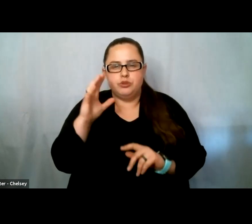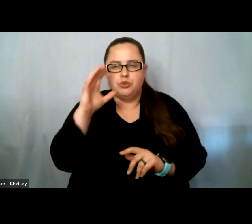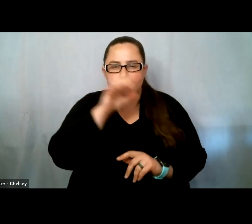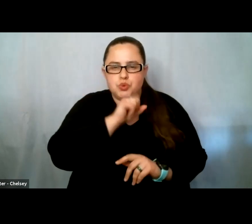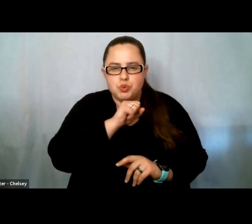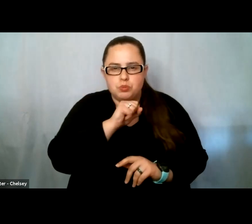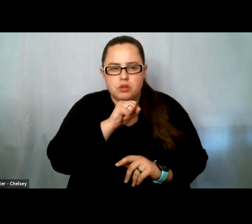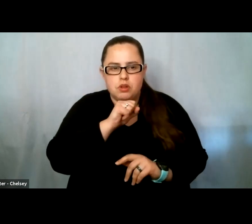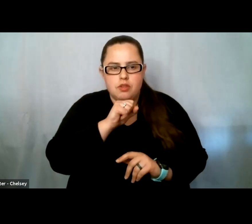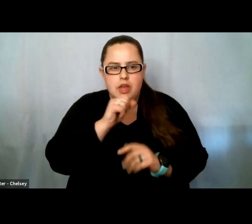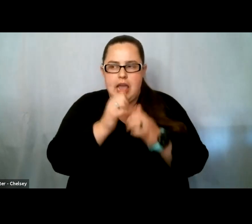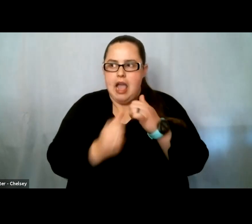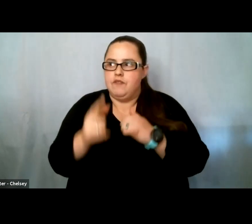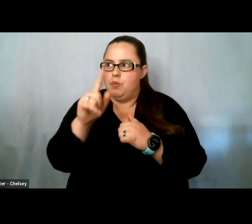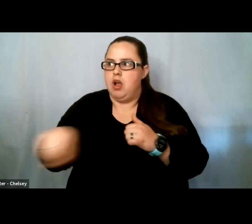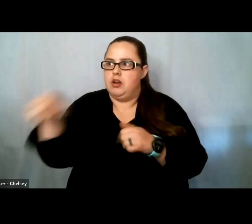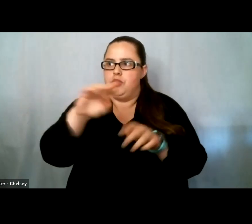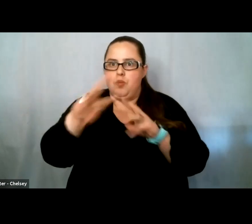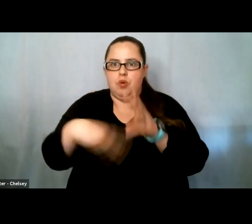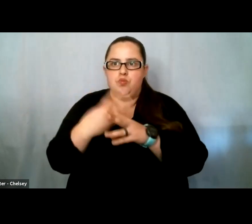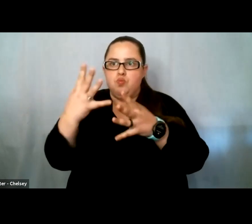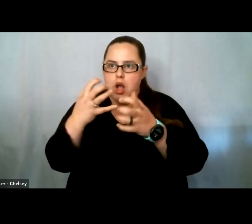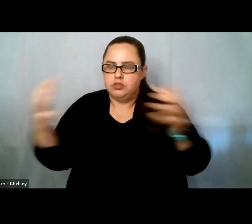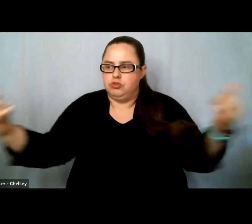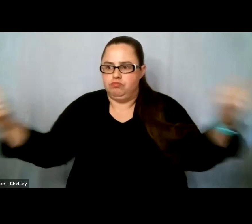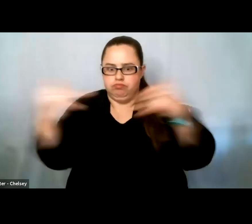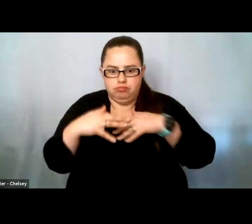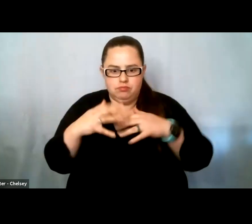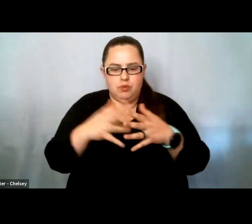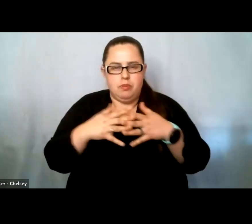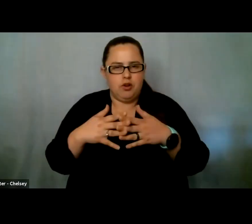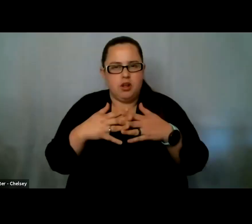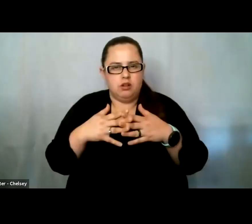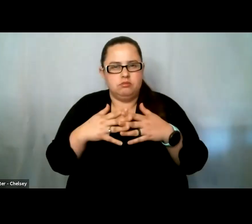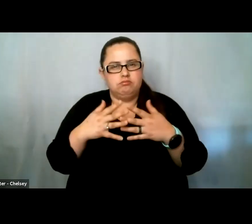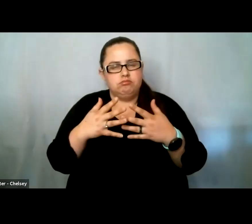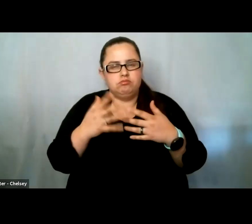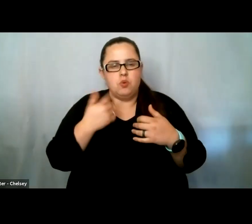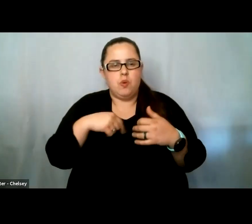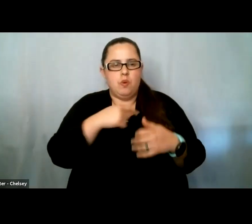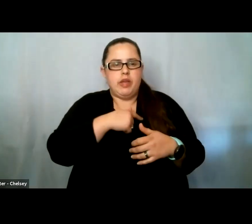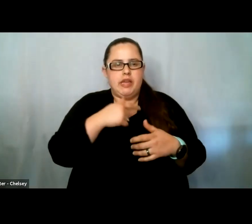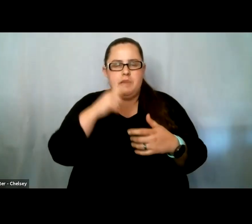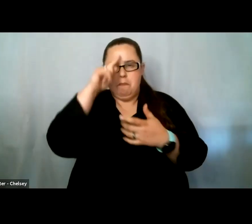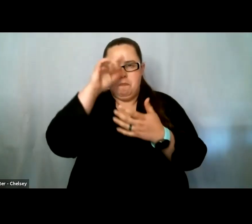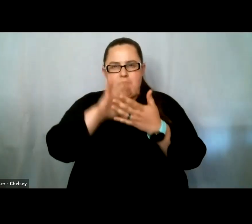world wants to come to America, we kind of believe our own our own beliefs about this, I